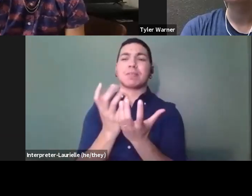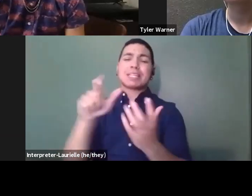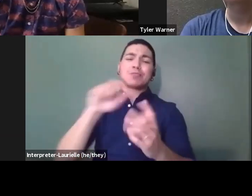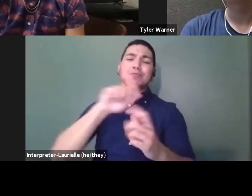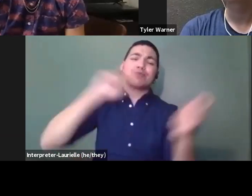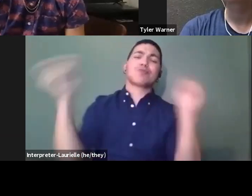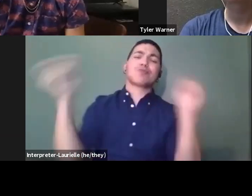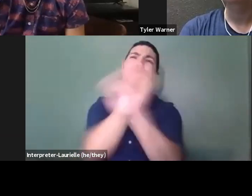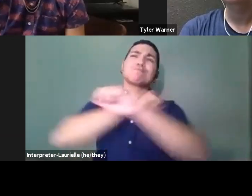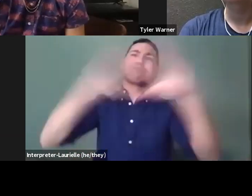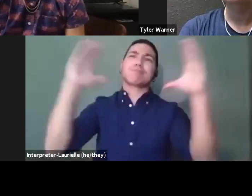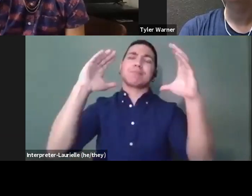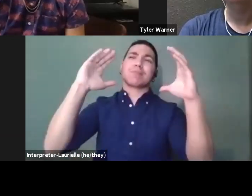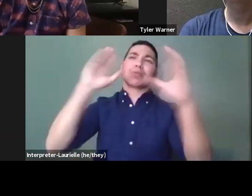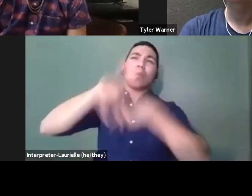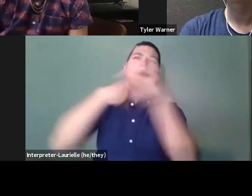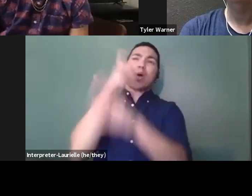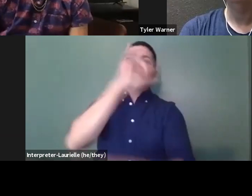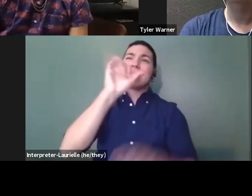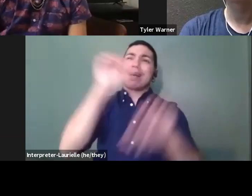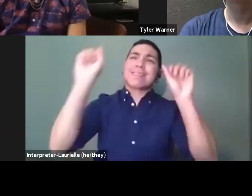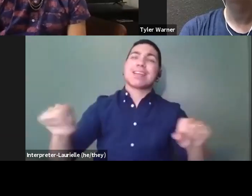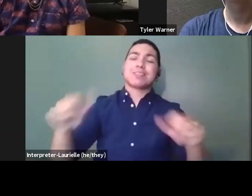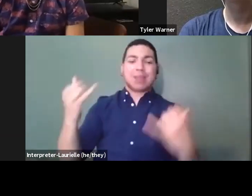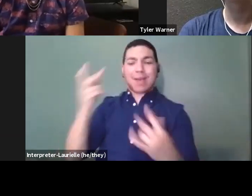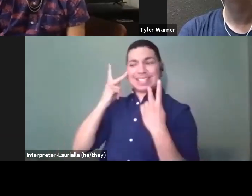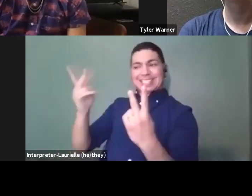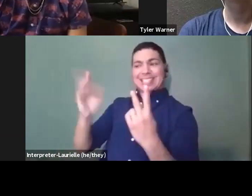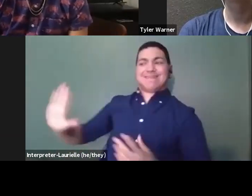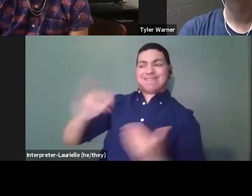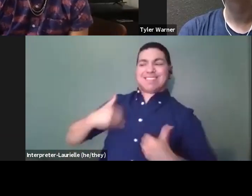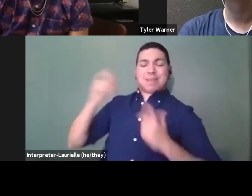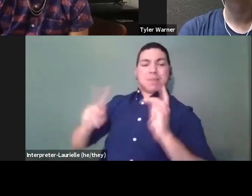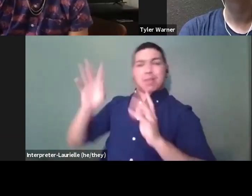communities and kind of our networks in a way that I think